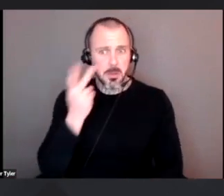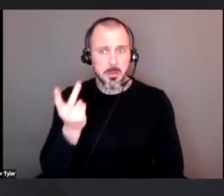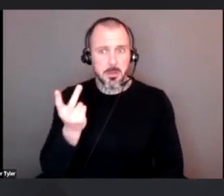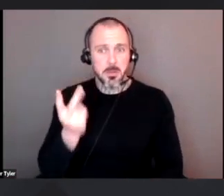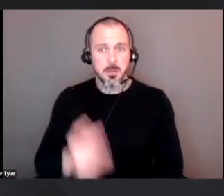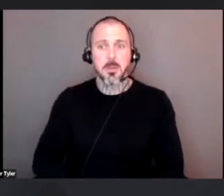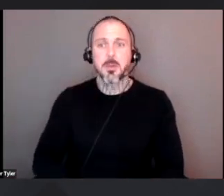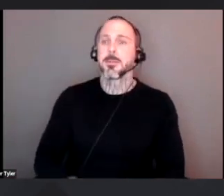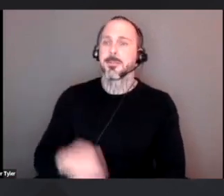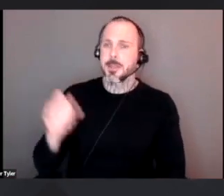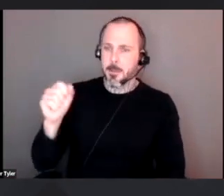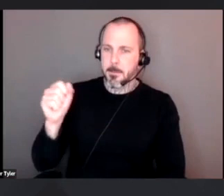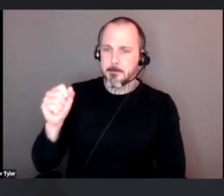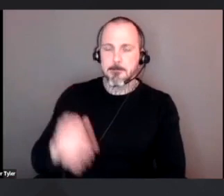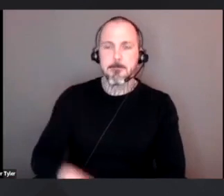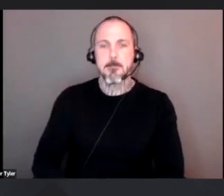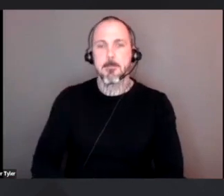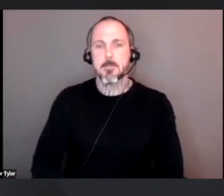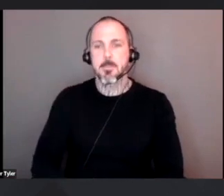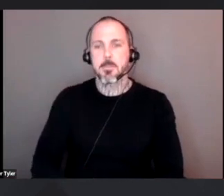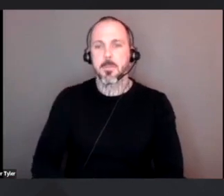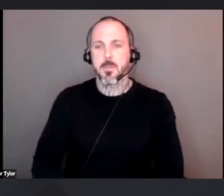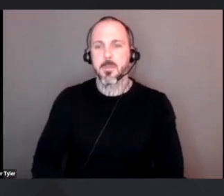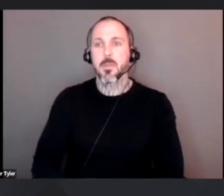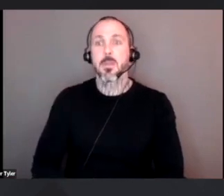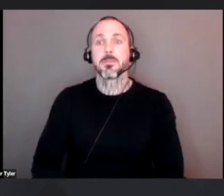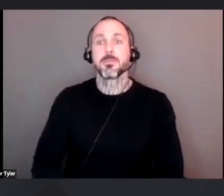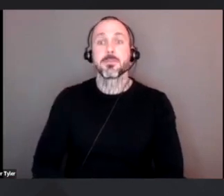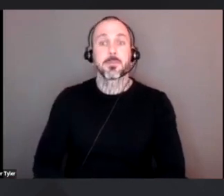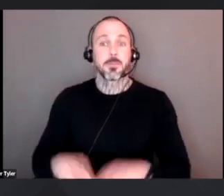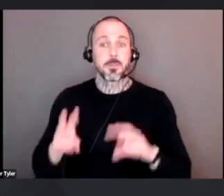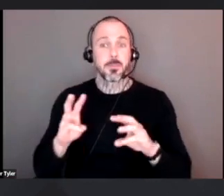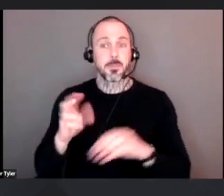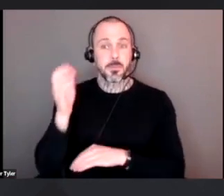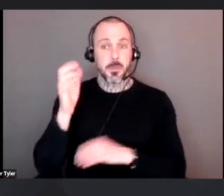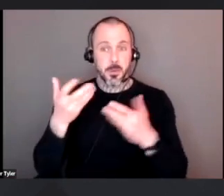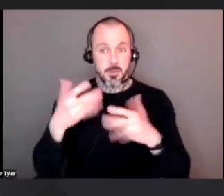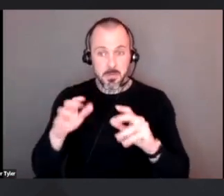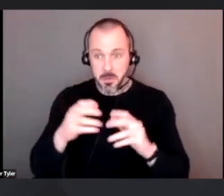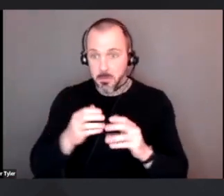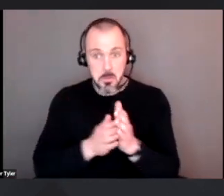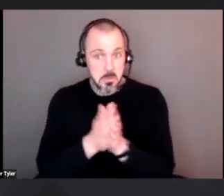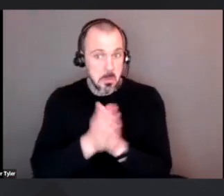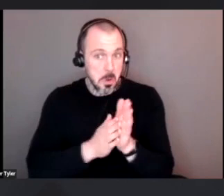an email at info@supportedemployment.ca and we'll be sure to share that reference for you